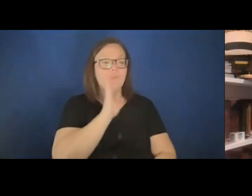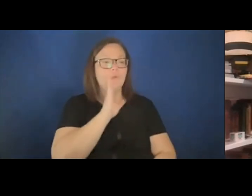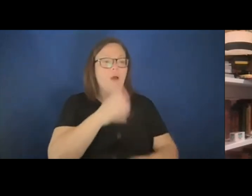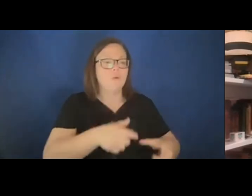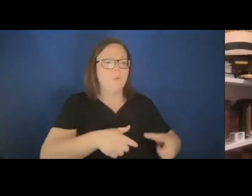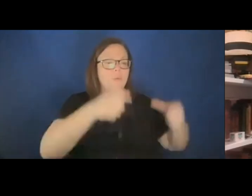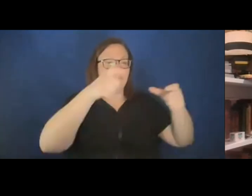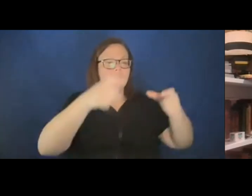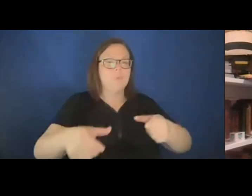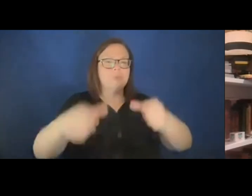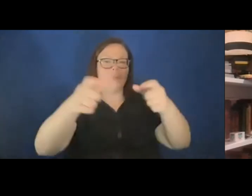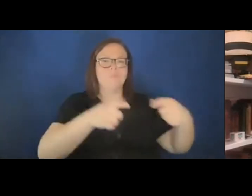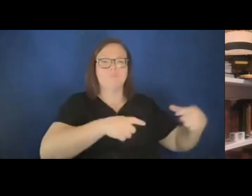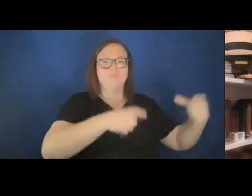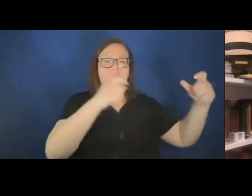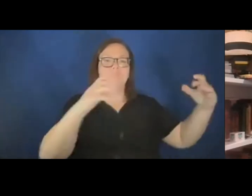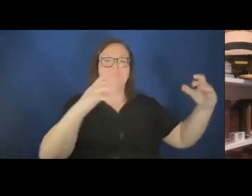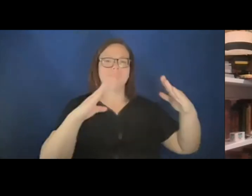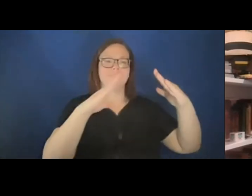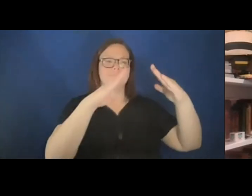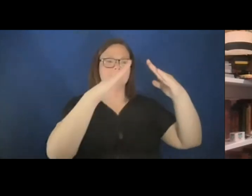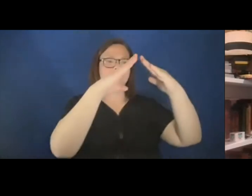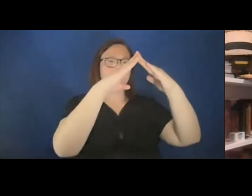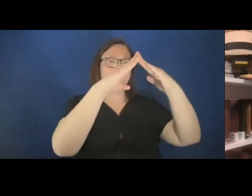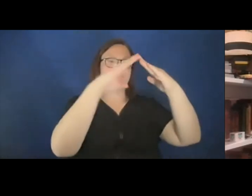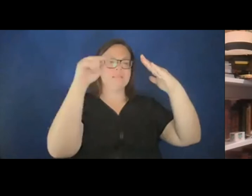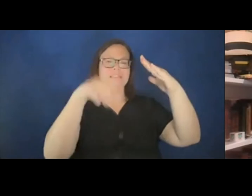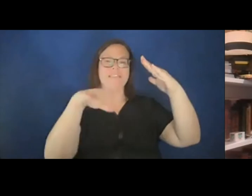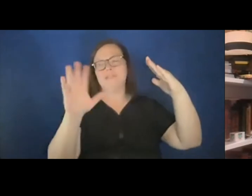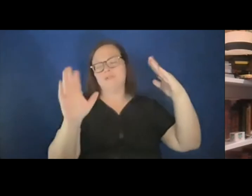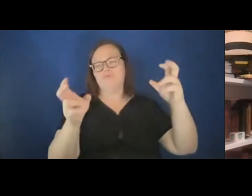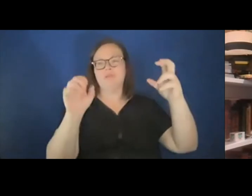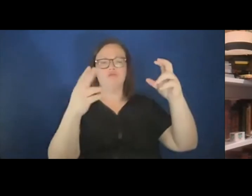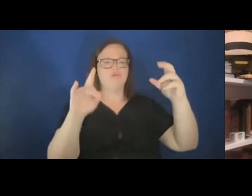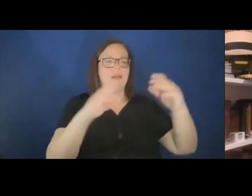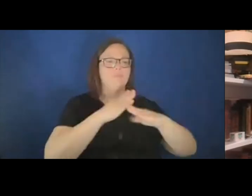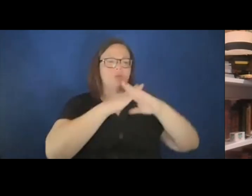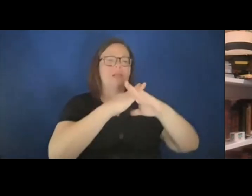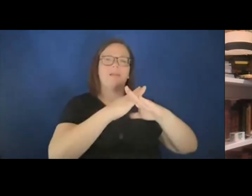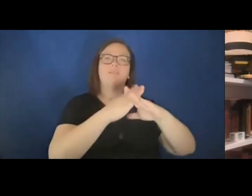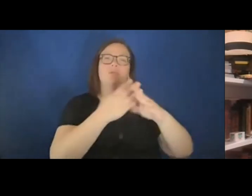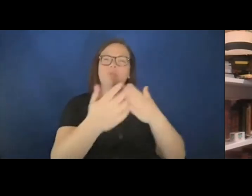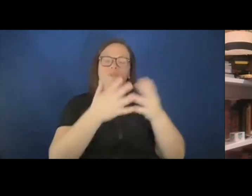this car port altar, this shed sheltering the remains from the elements.